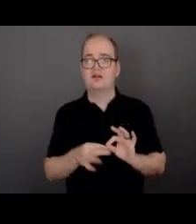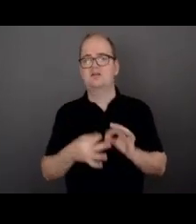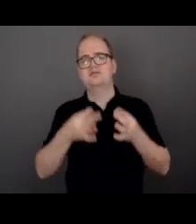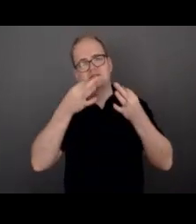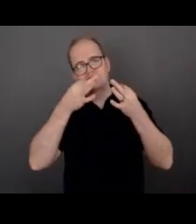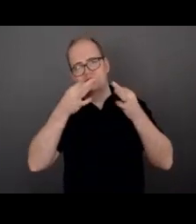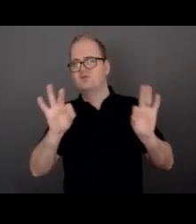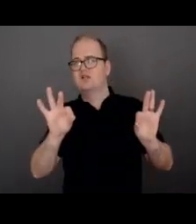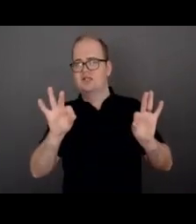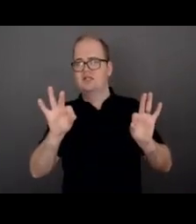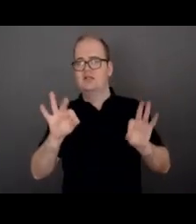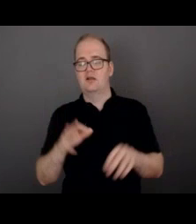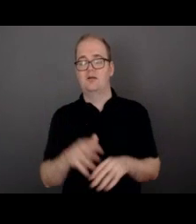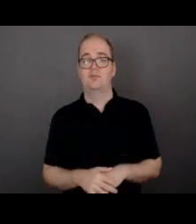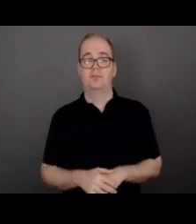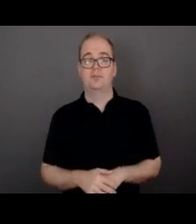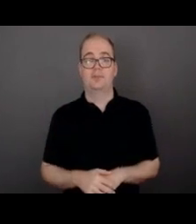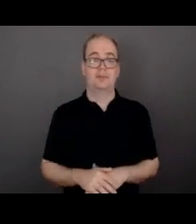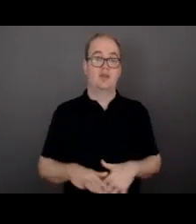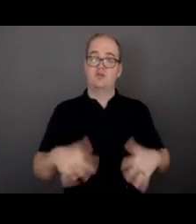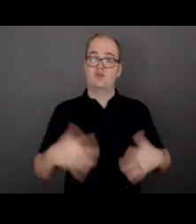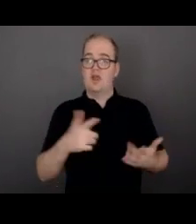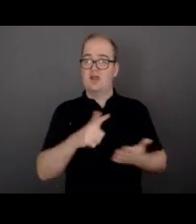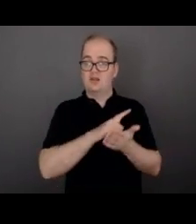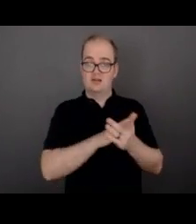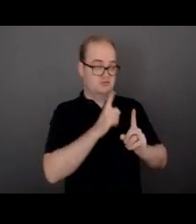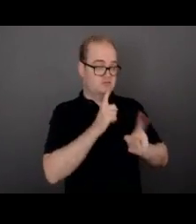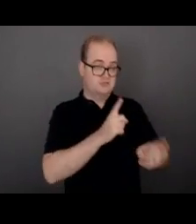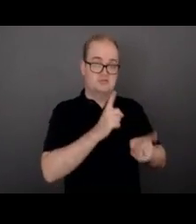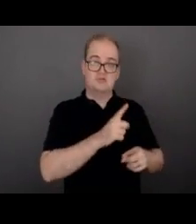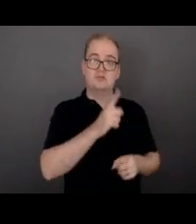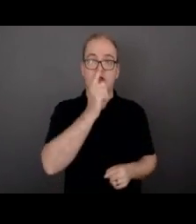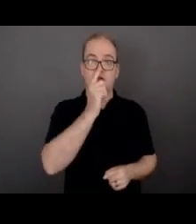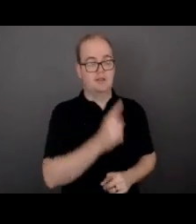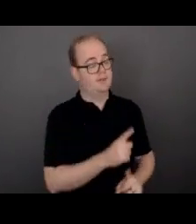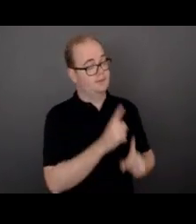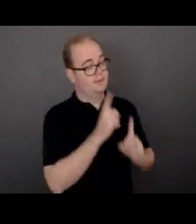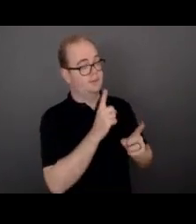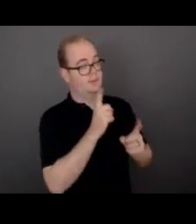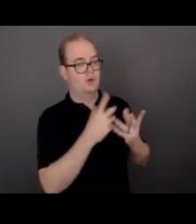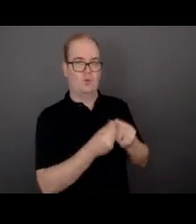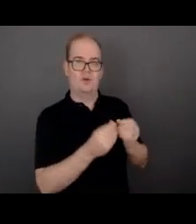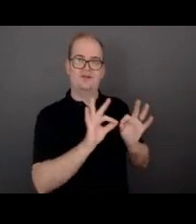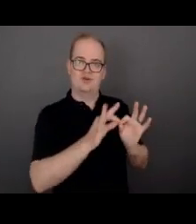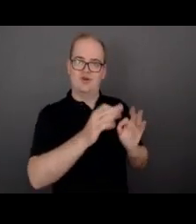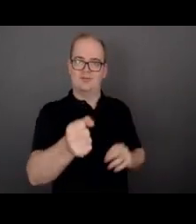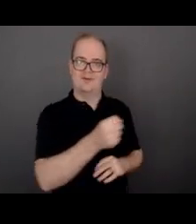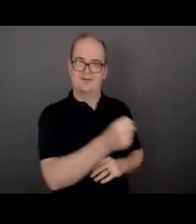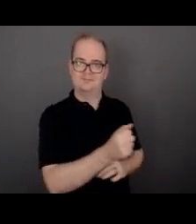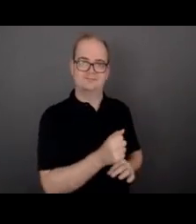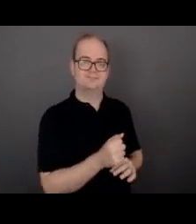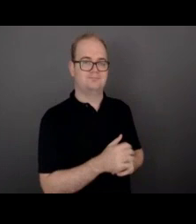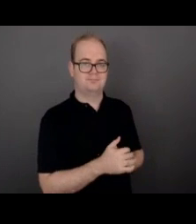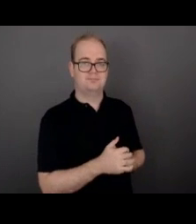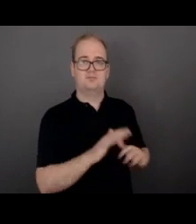So any legal advice can be provided with the aid of an interpreter or a translator if the